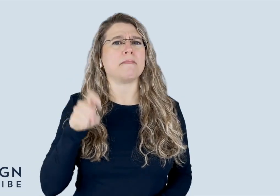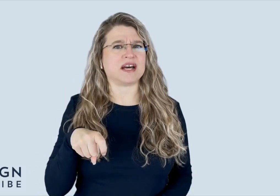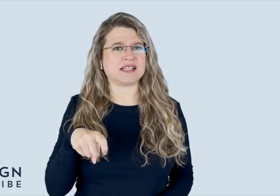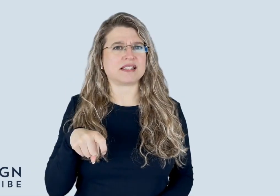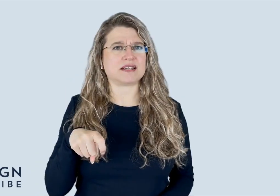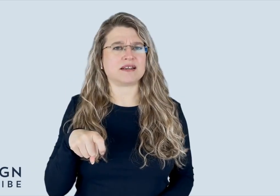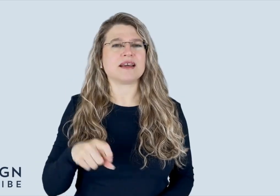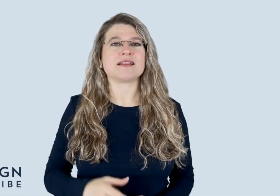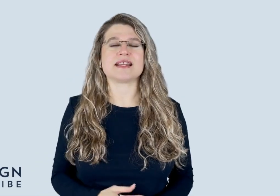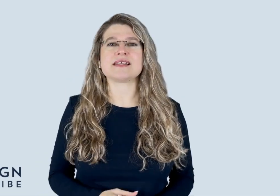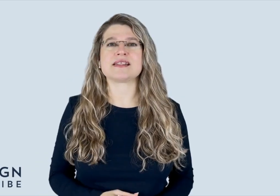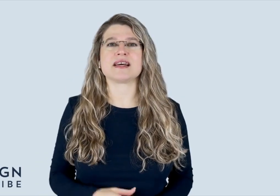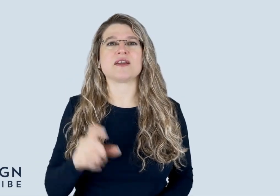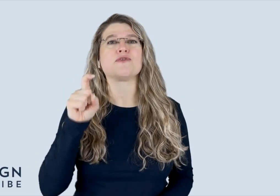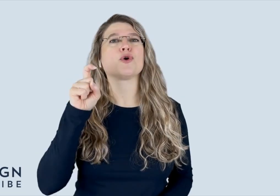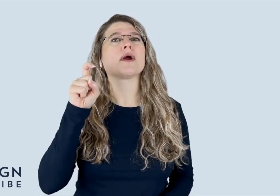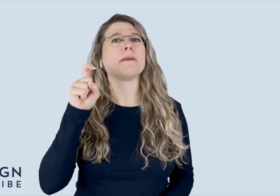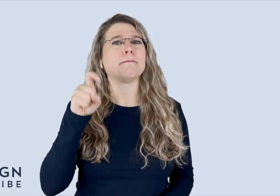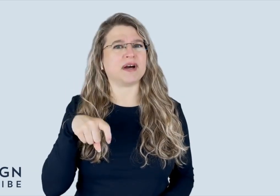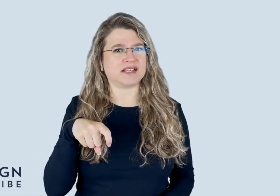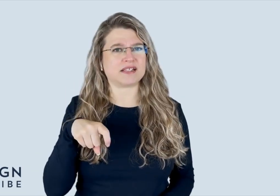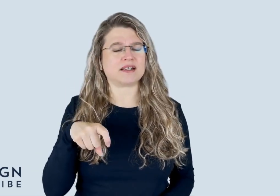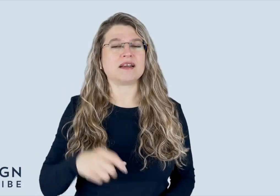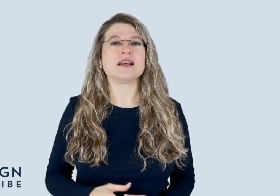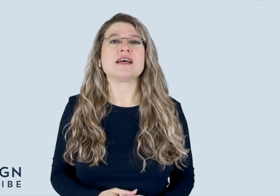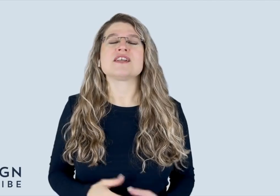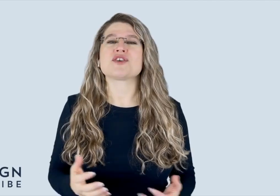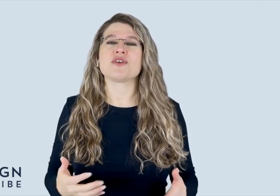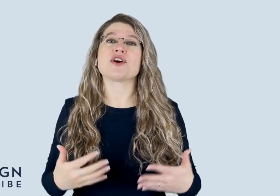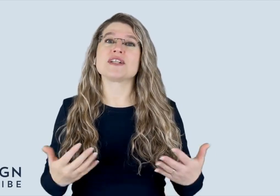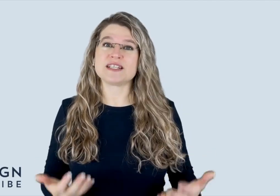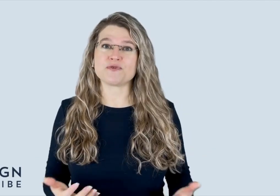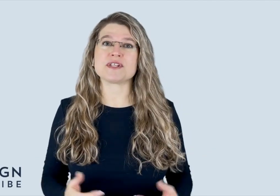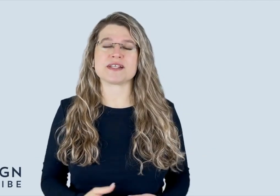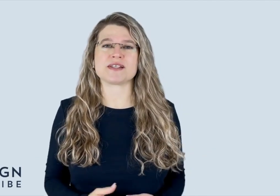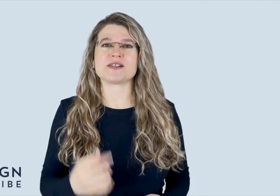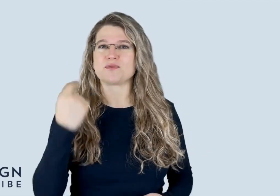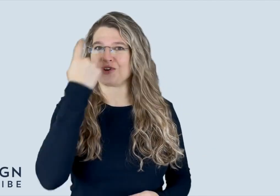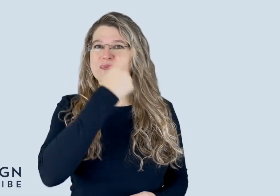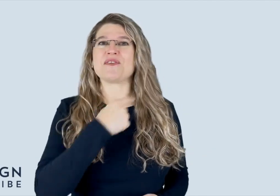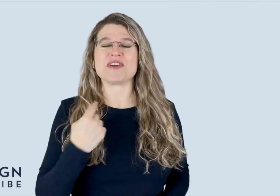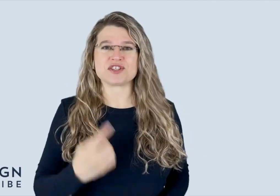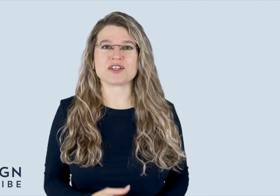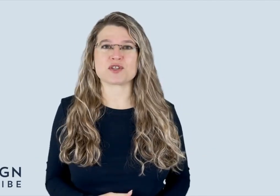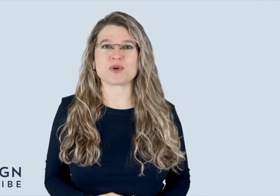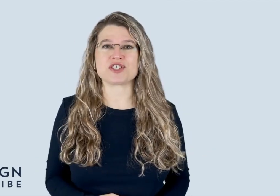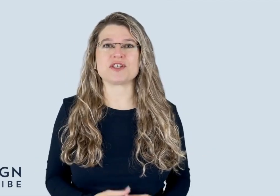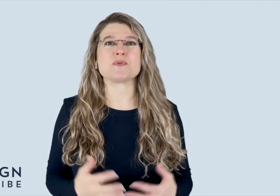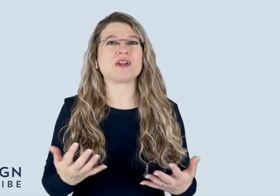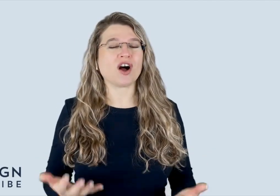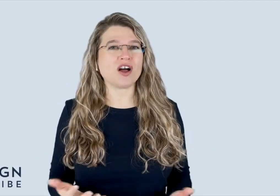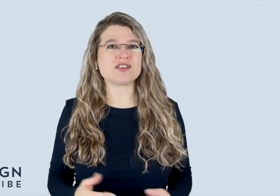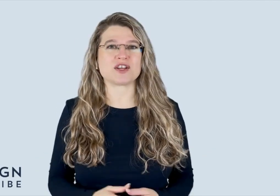must. That is a sign for must. So there are differences with my facial expressions, but also